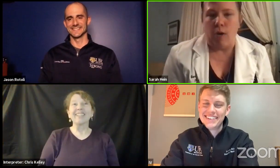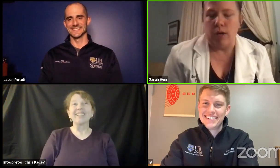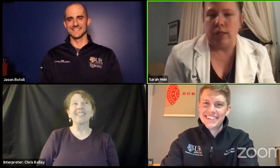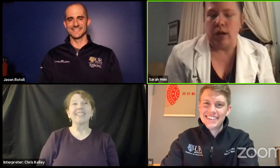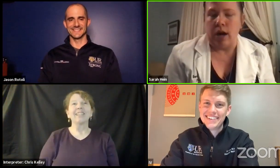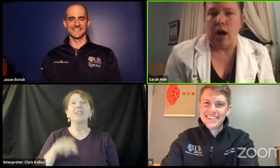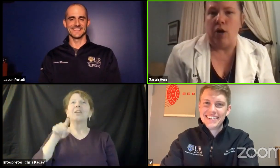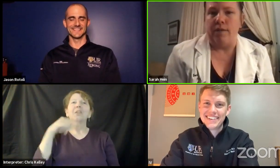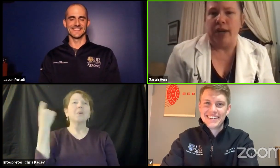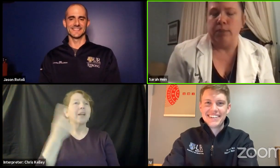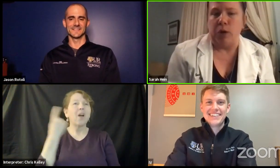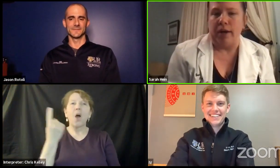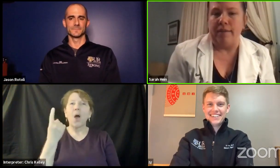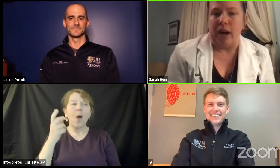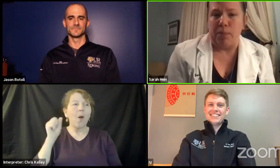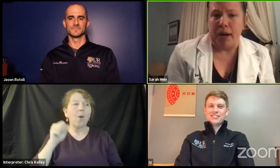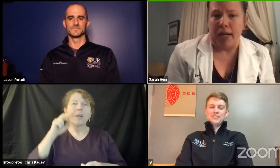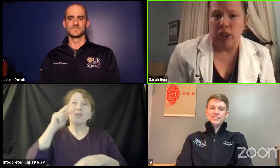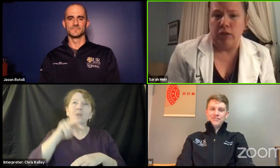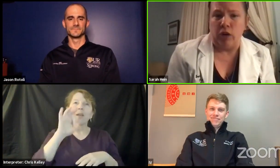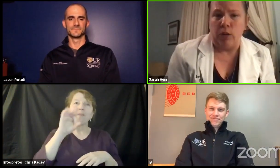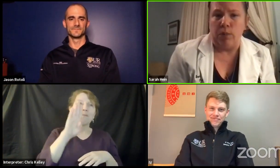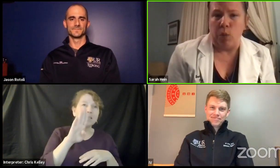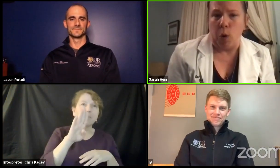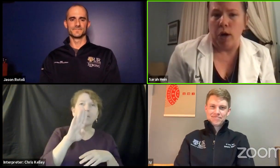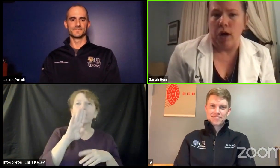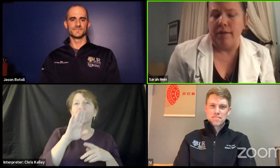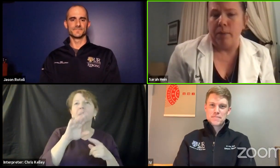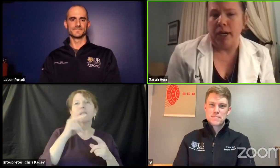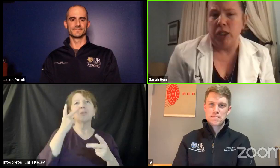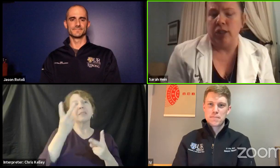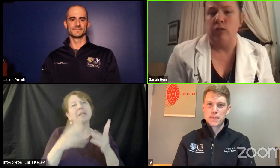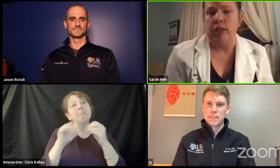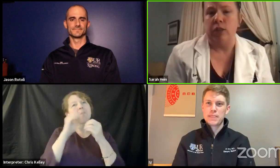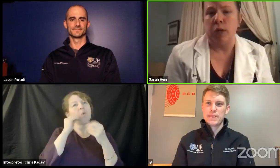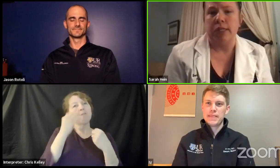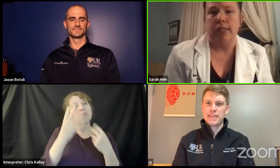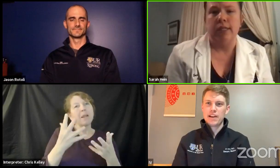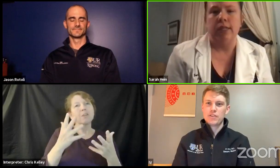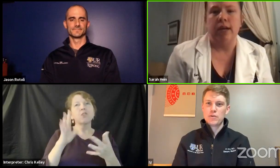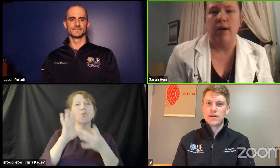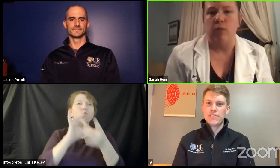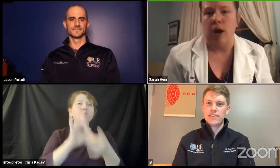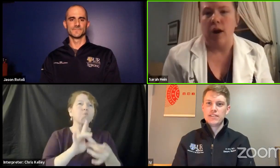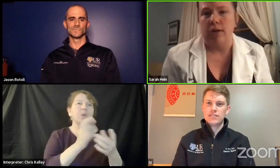of Rochester. I also want to thank our captionist and our two